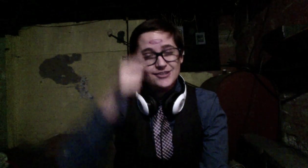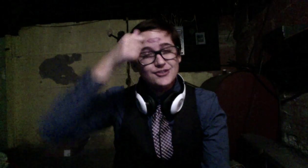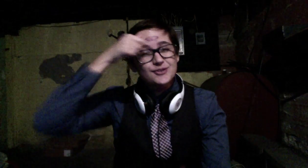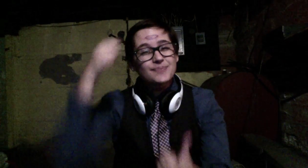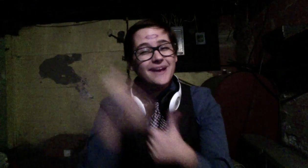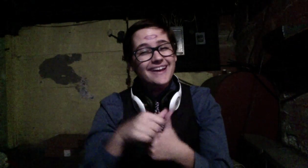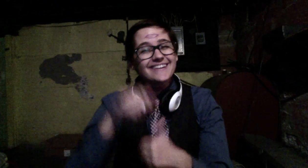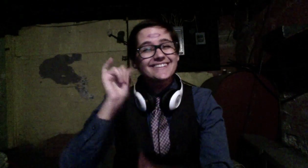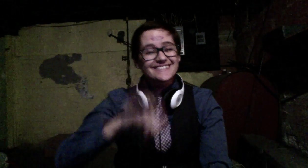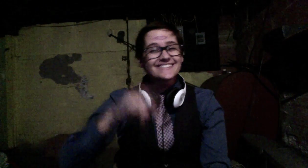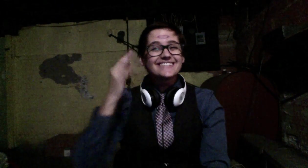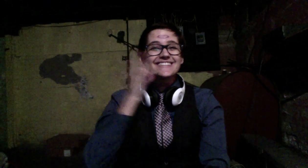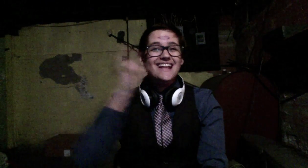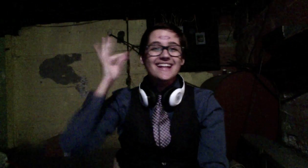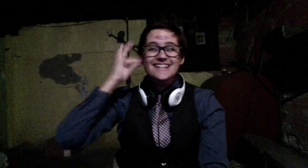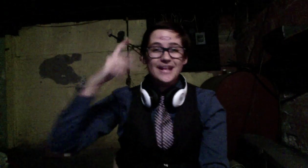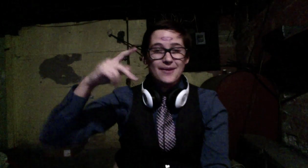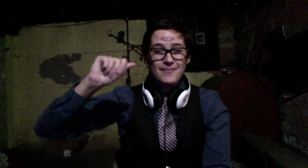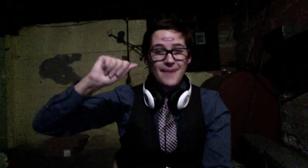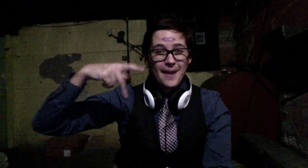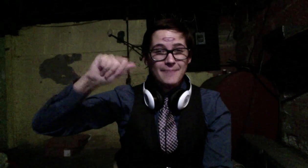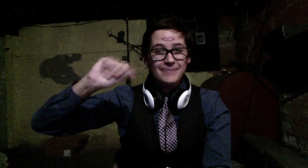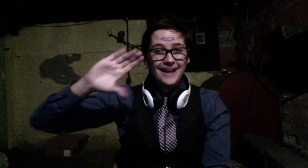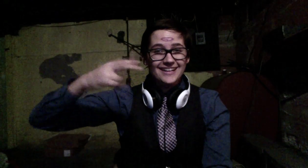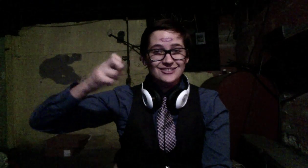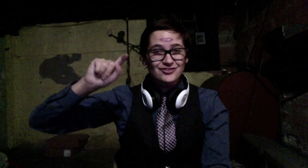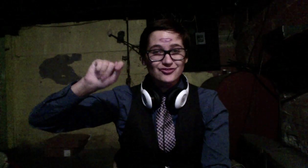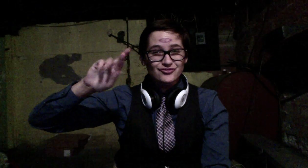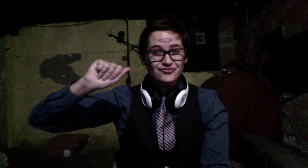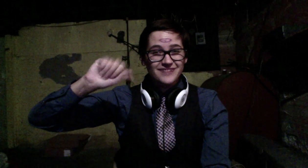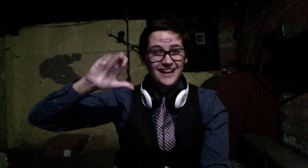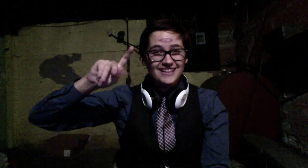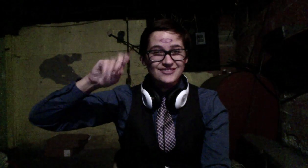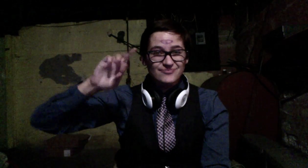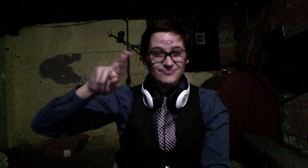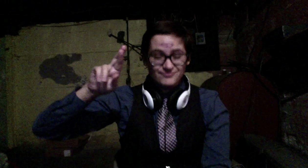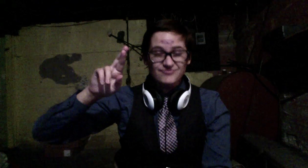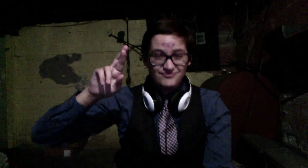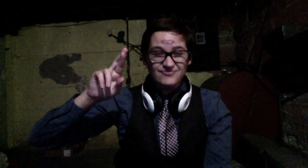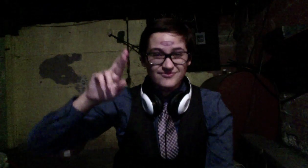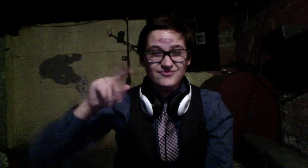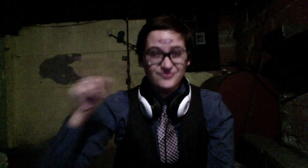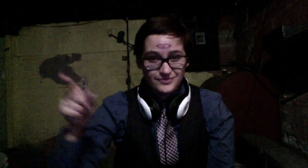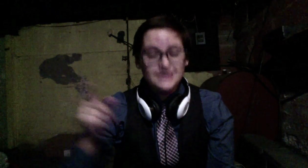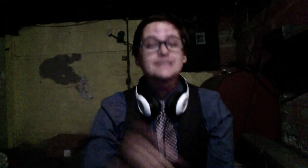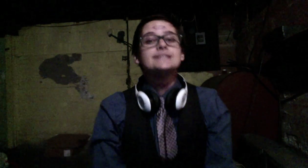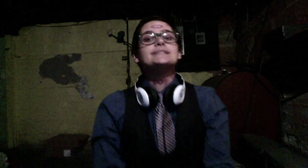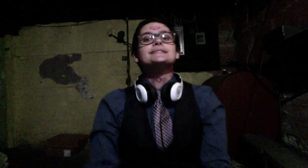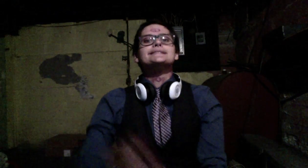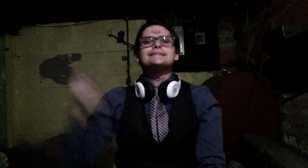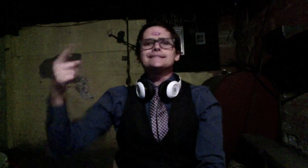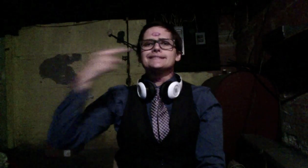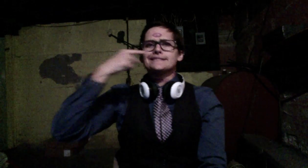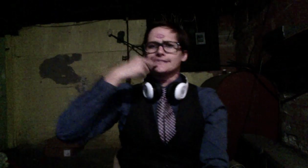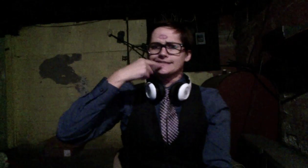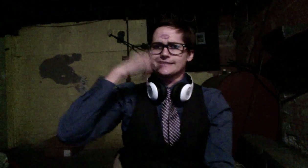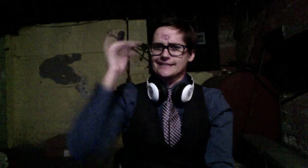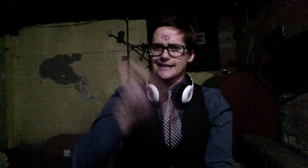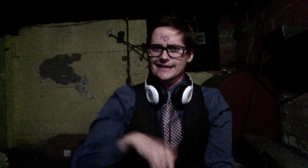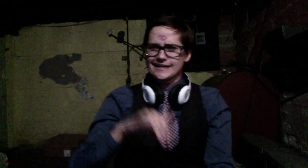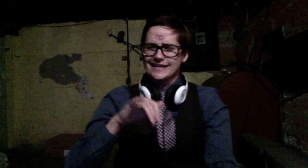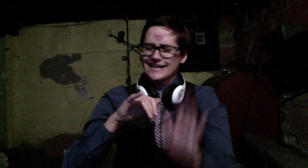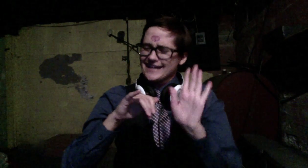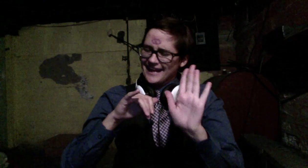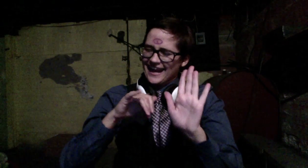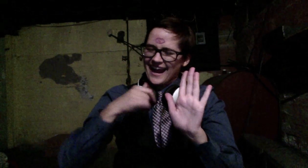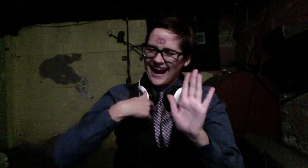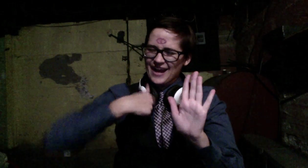YOU REMEMBER THAT INDIAN A-P-A-C-H-E T-R-A-C-K-E-R HE HE SAID THAT WELL